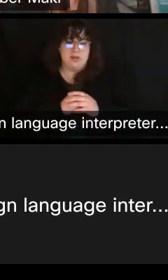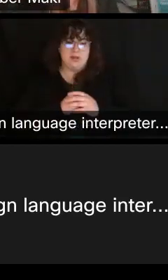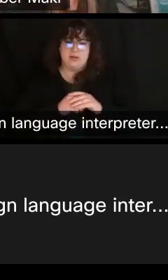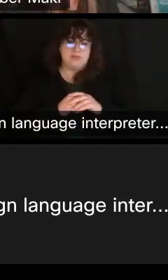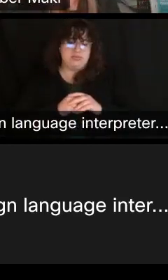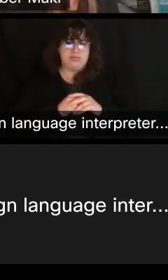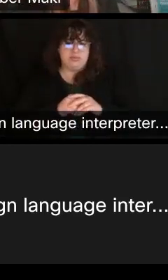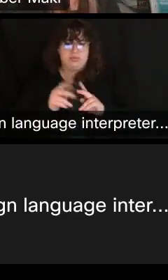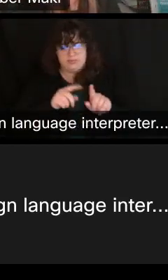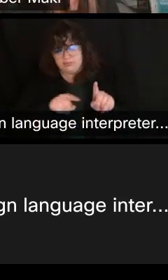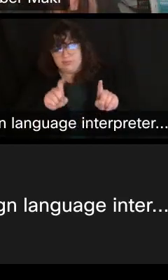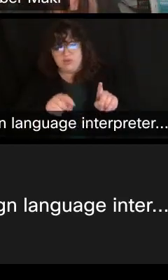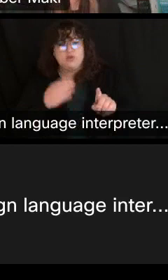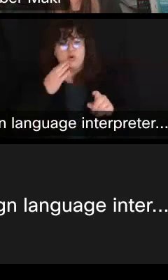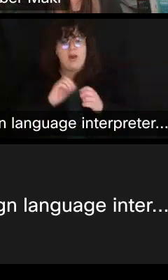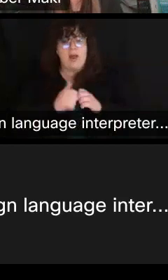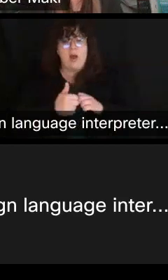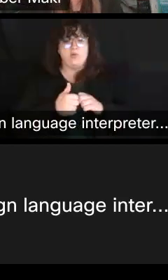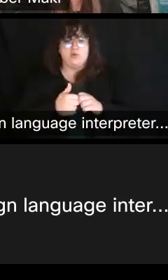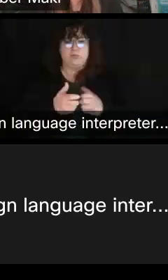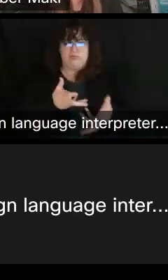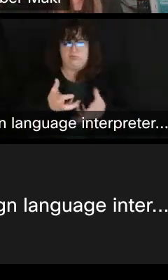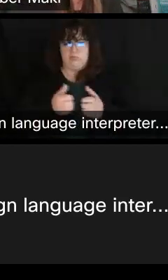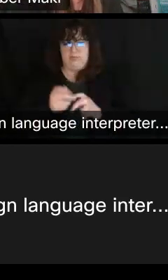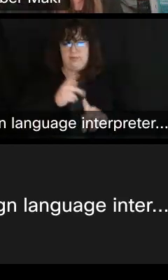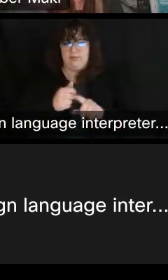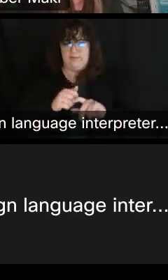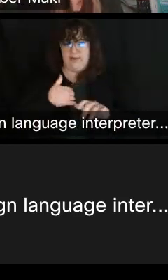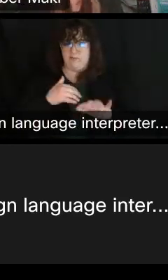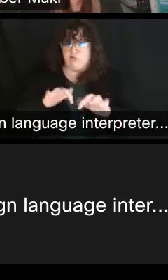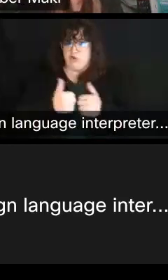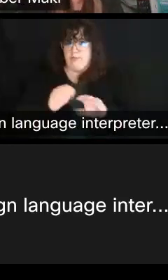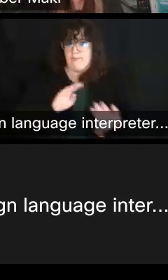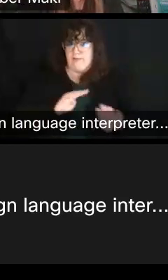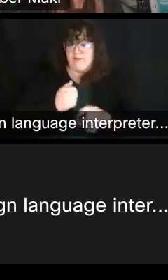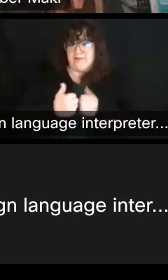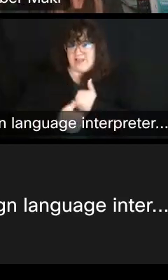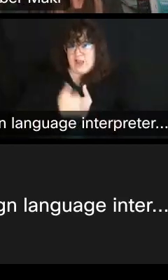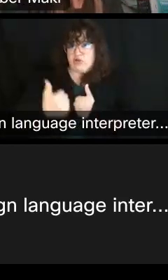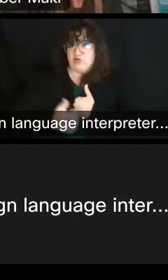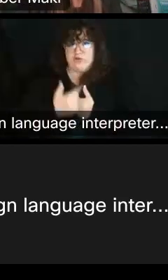work with people with challenging behavior that's dangerous to the person and others.